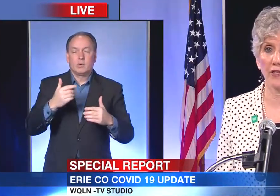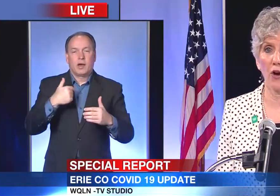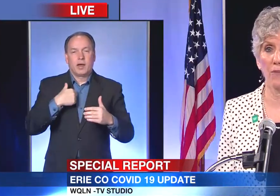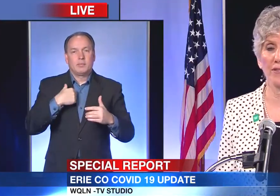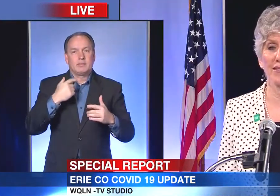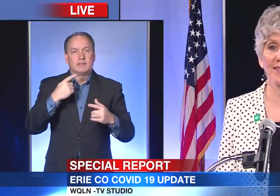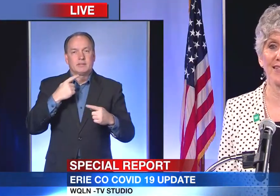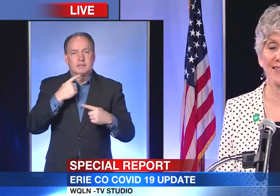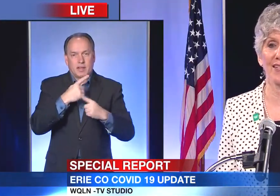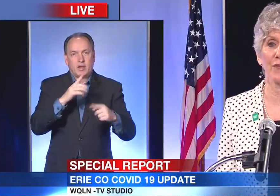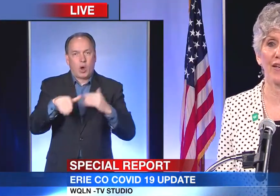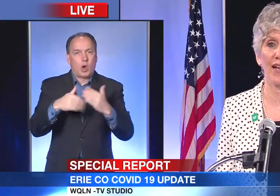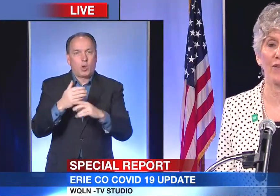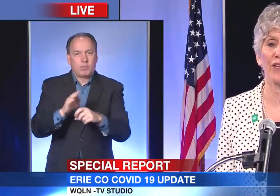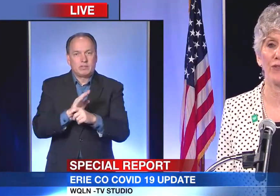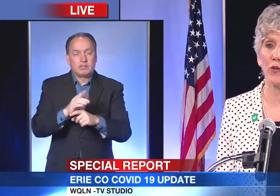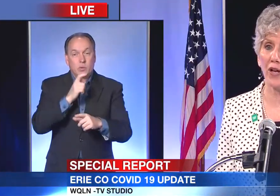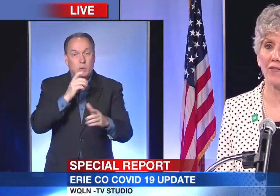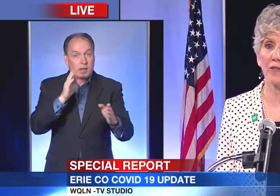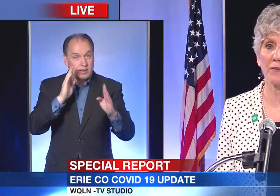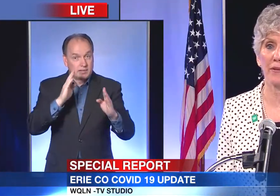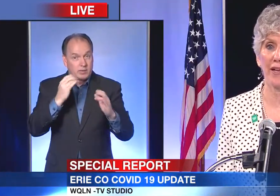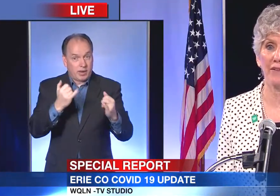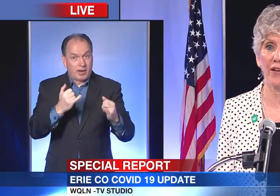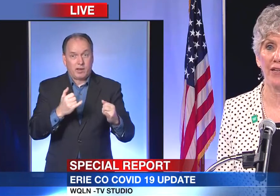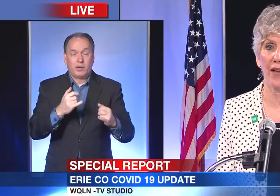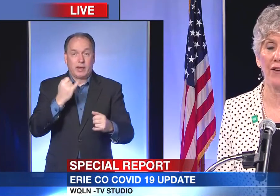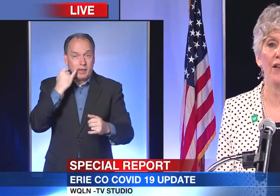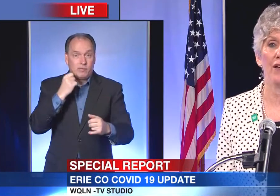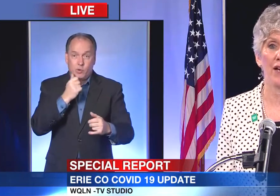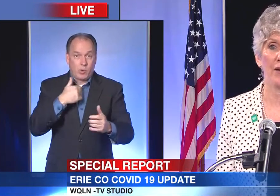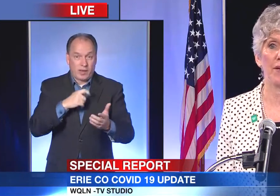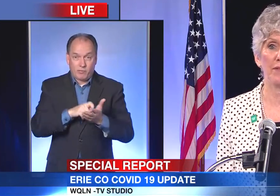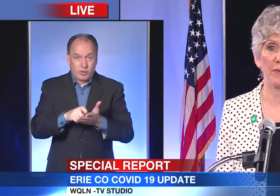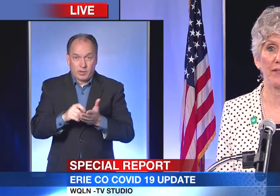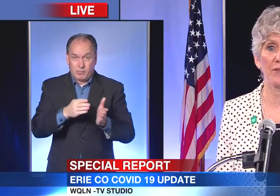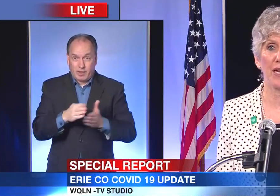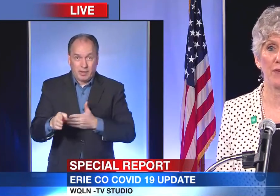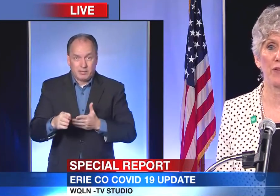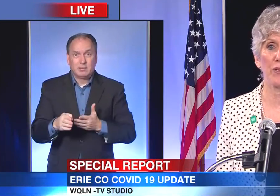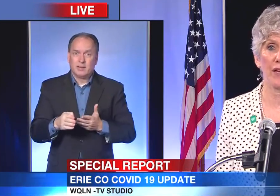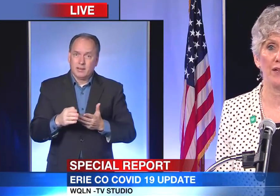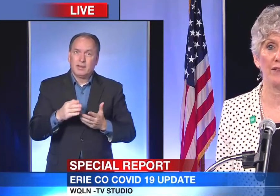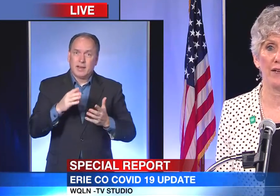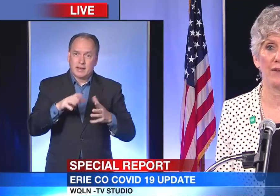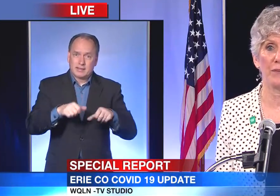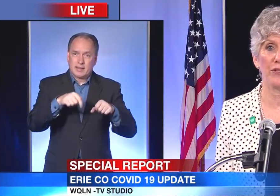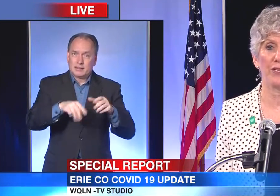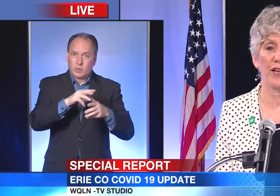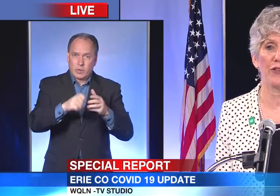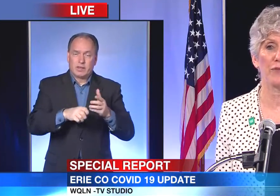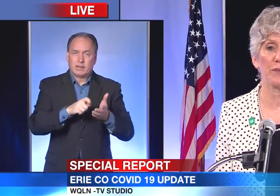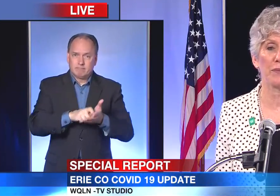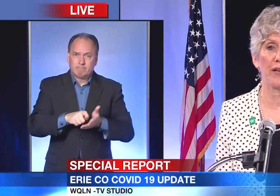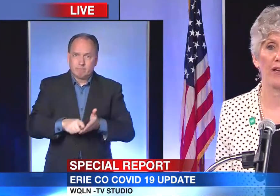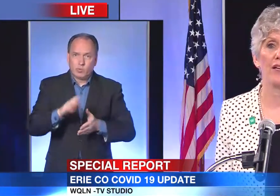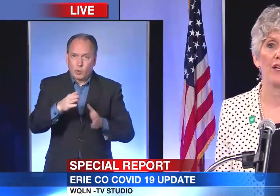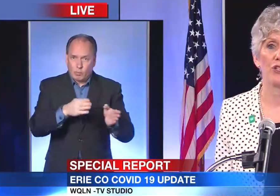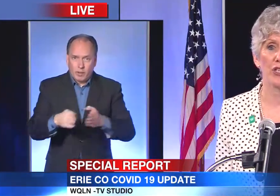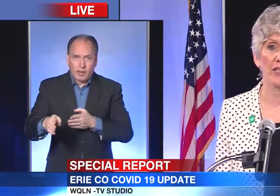THAT'S THE WAY WE EXPECT TO CONTINUE TO DO THIS GOING FORWARD. SO I'M SAYING THE ALL BUSINESSES LISTENING RIGHT NOW, IF YOU DON'T HAVE A WRITTEN PLAN RIGHT